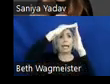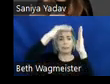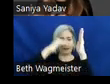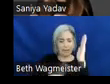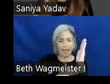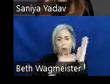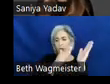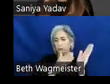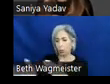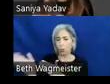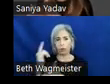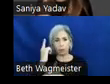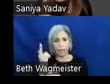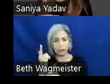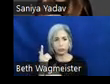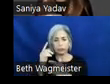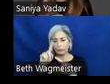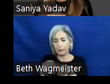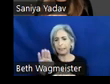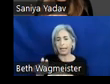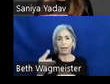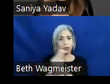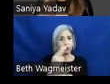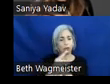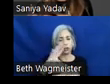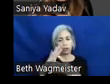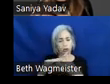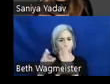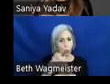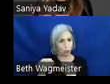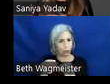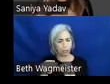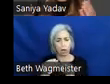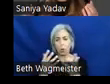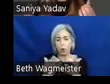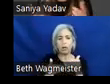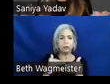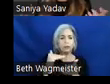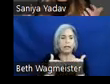it starts with the research story and what steps are we completing first? Let's look at Outlook,